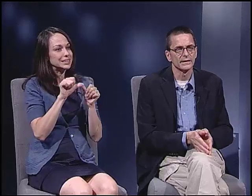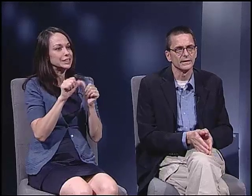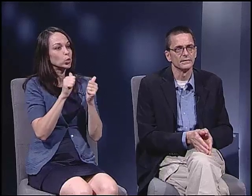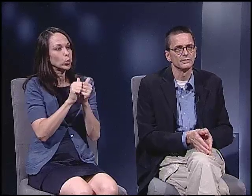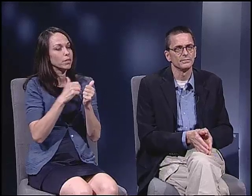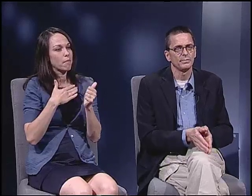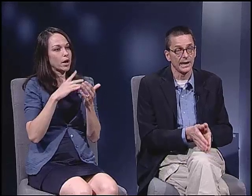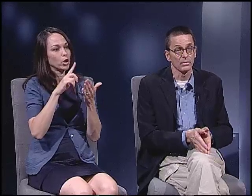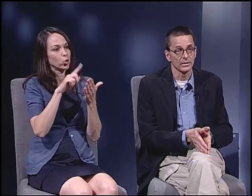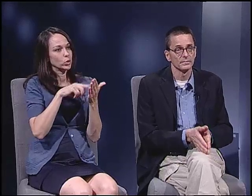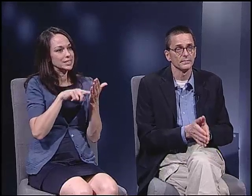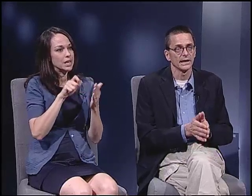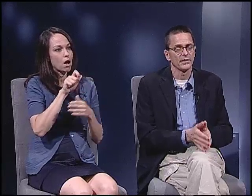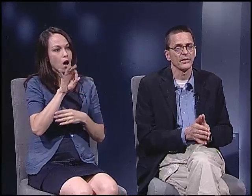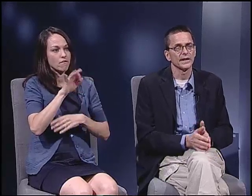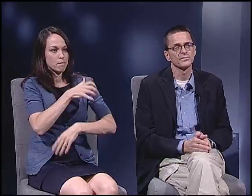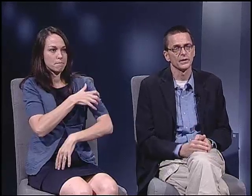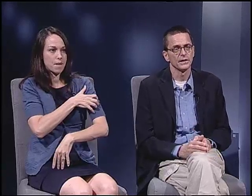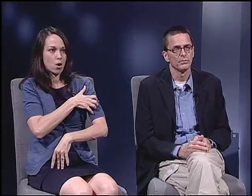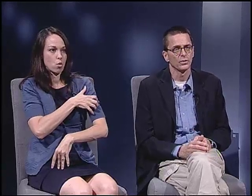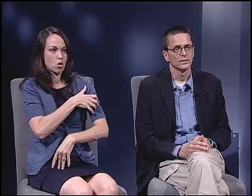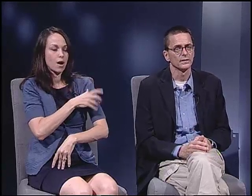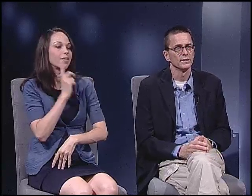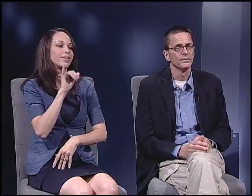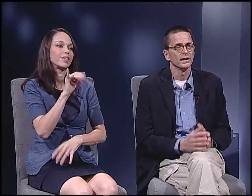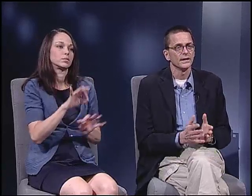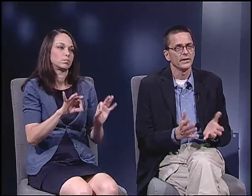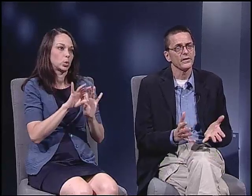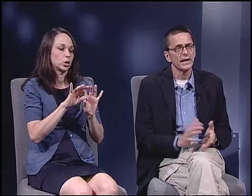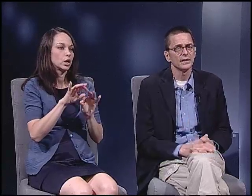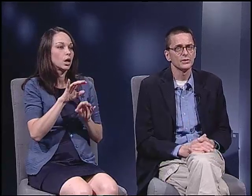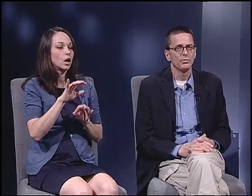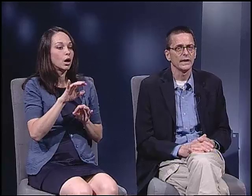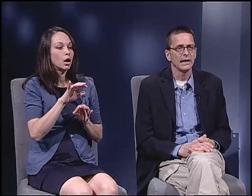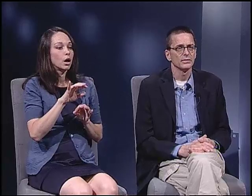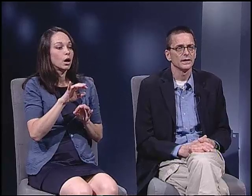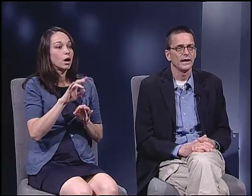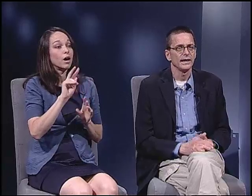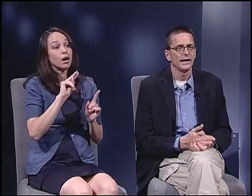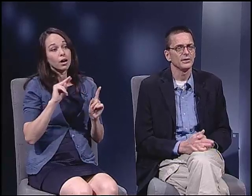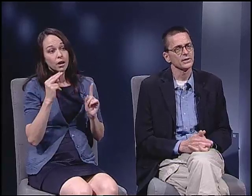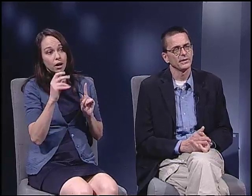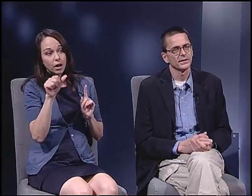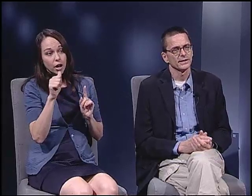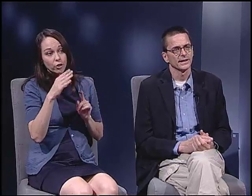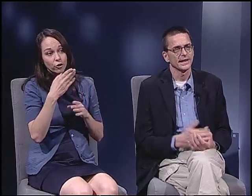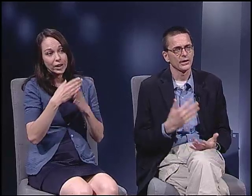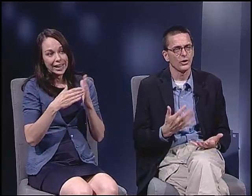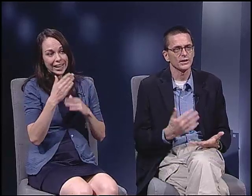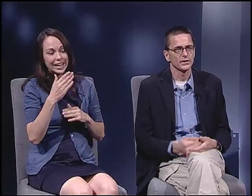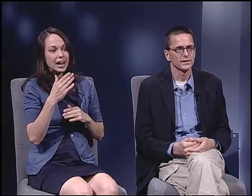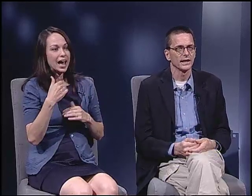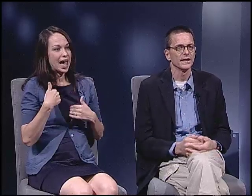of power and I think that's very important. On the other hand as you point out, I also have a kind of cautious side.